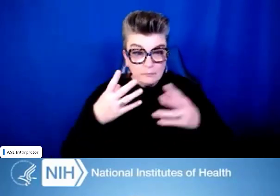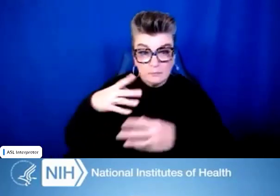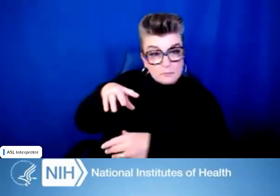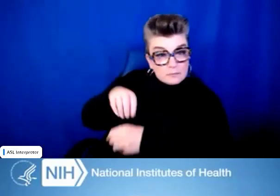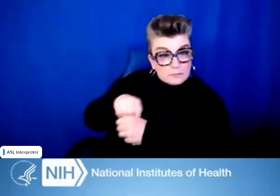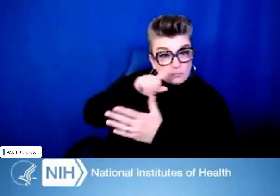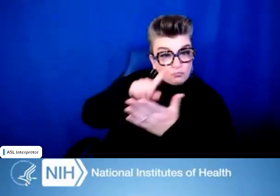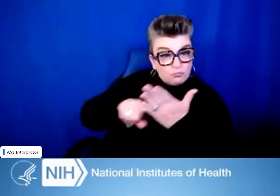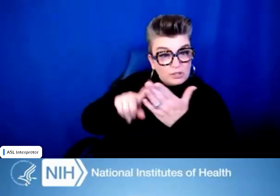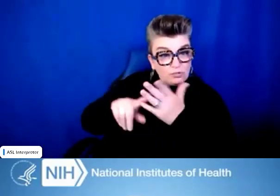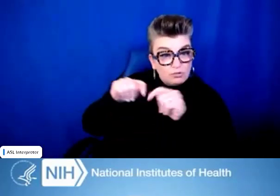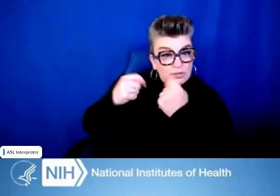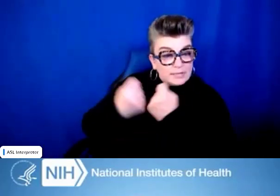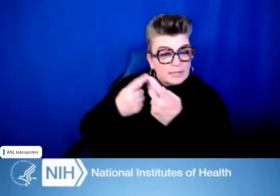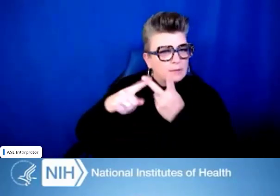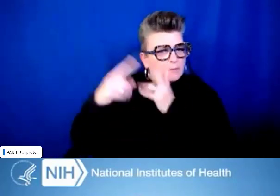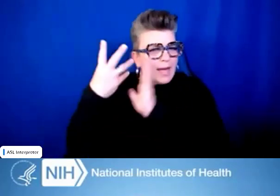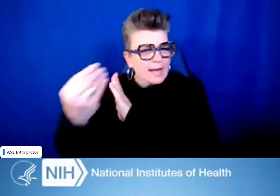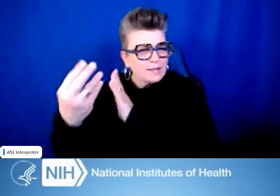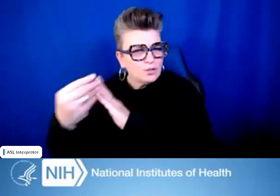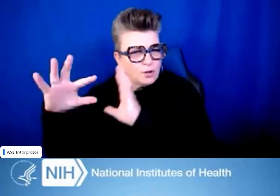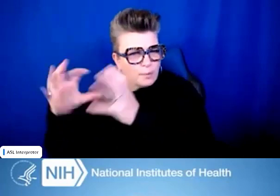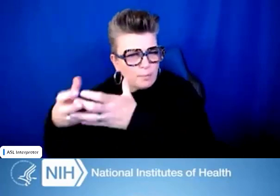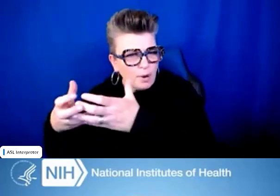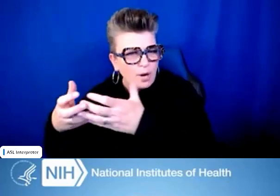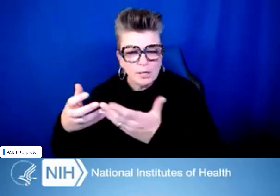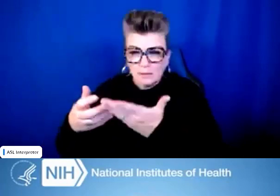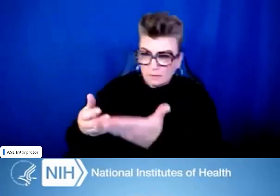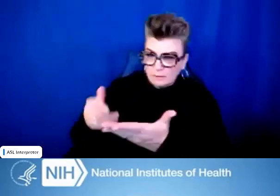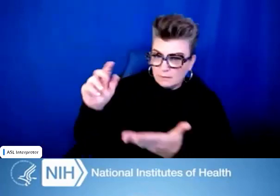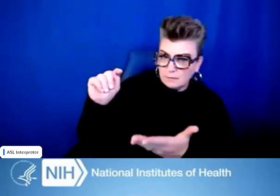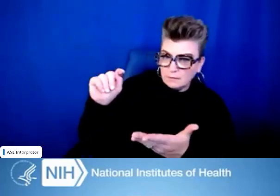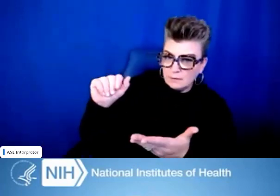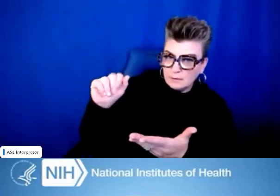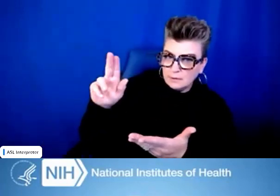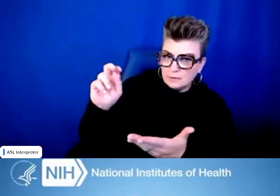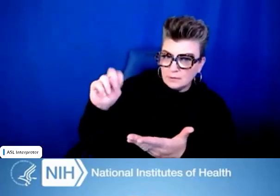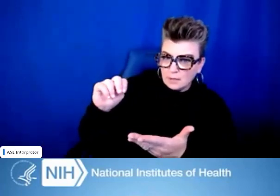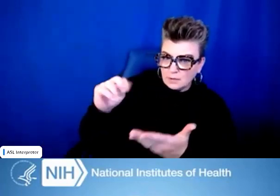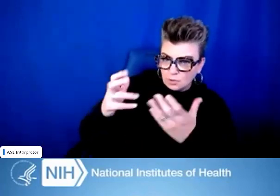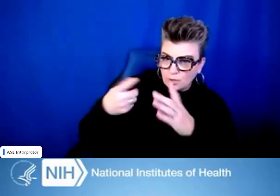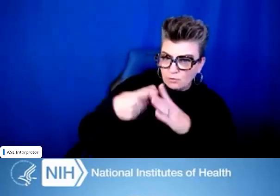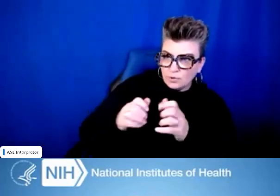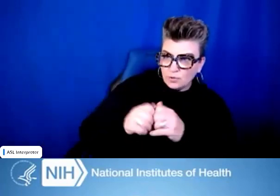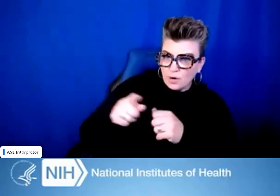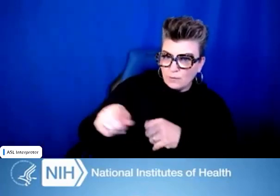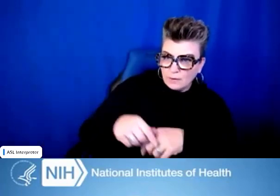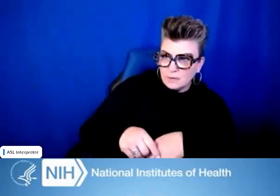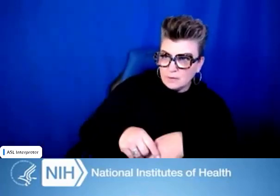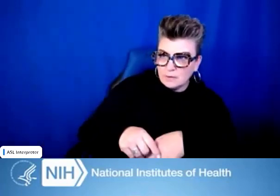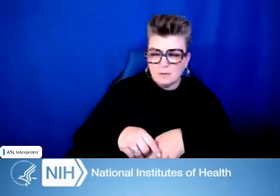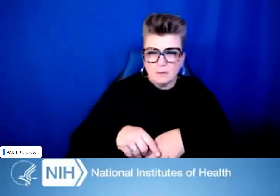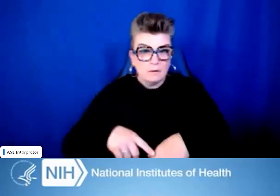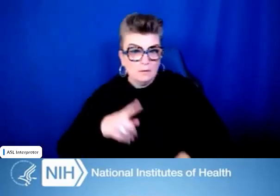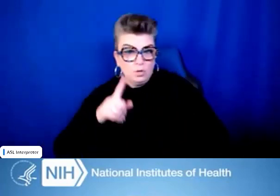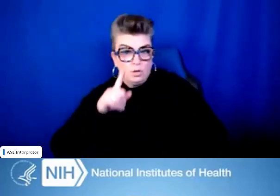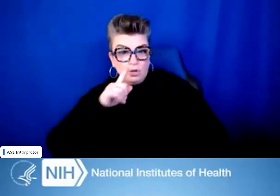Is it an external party? Taunton, do you want to start with this? Taunton Paine: Sure, and I might turn it over to my OER colleagues afterwards